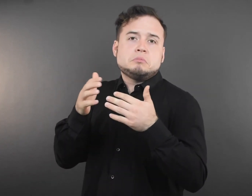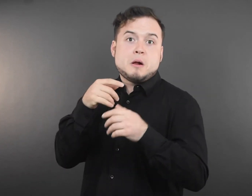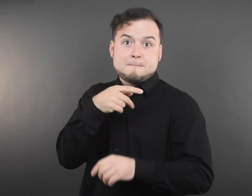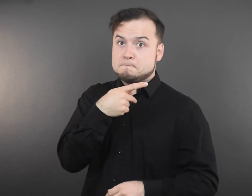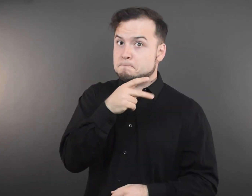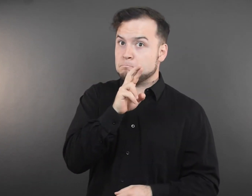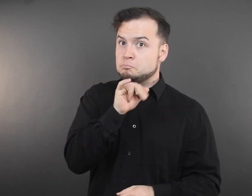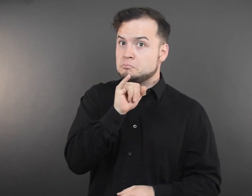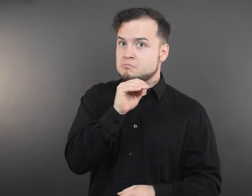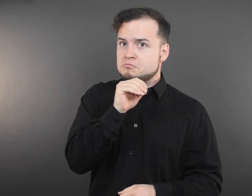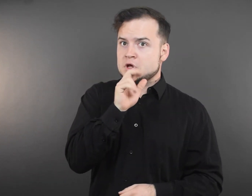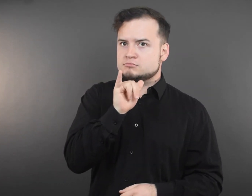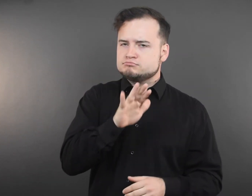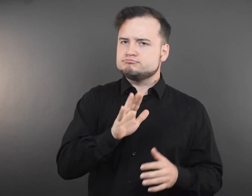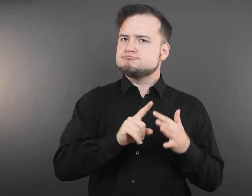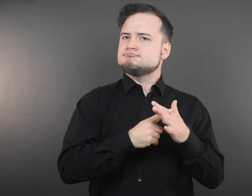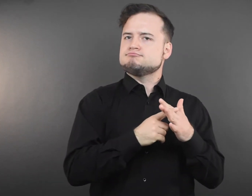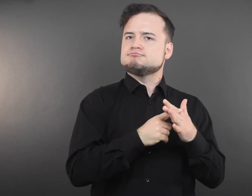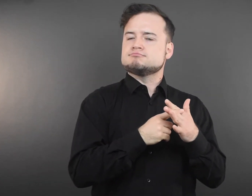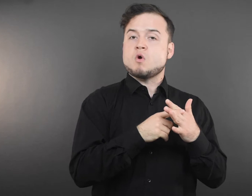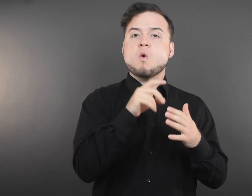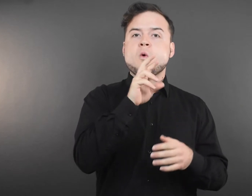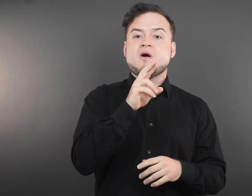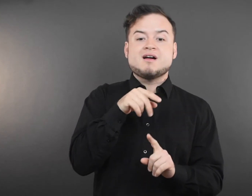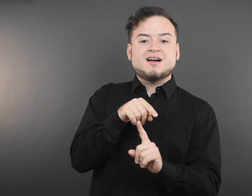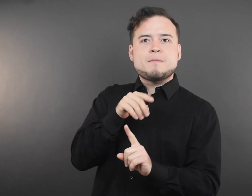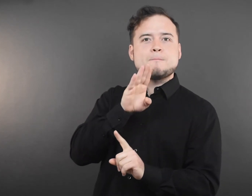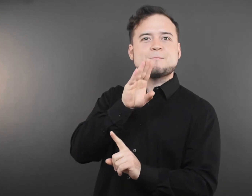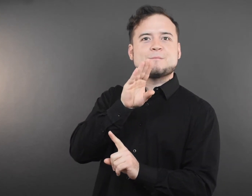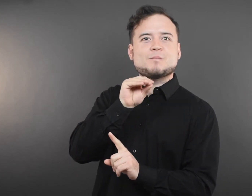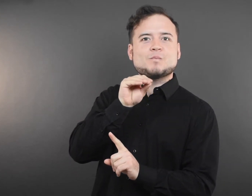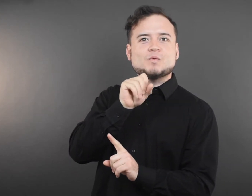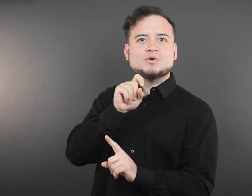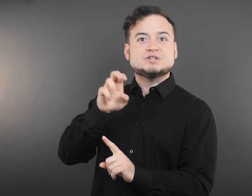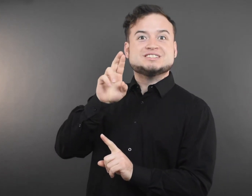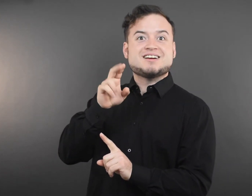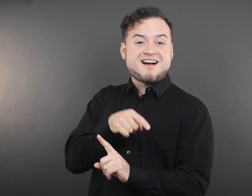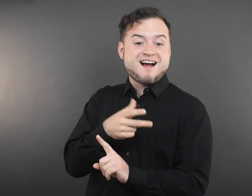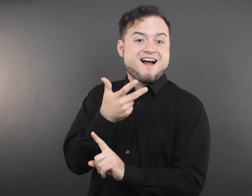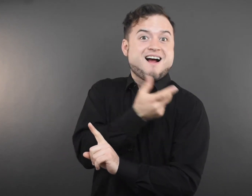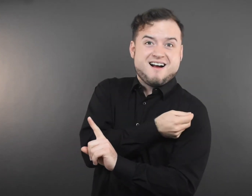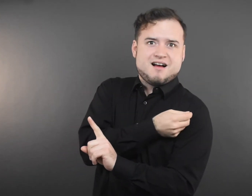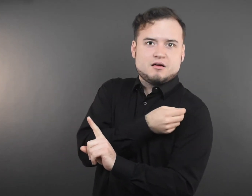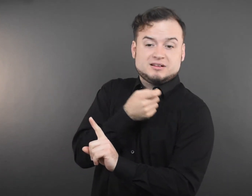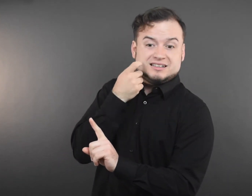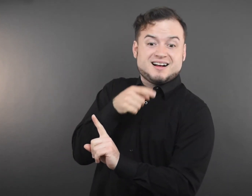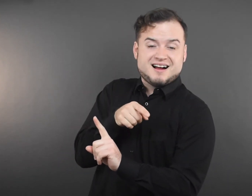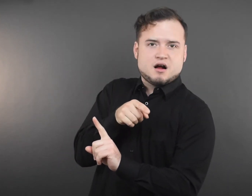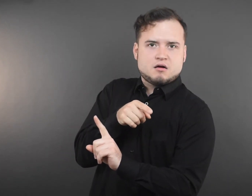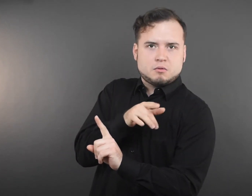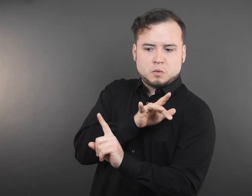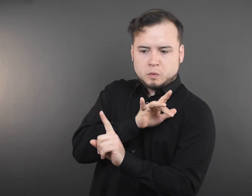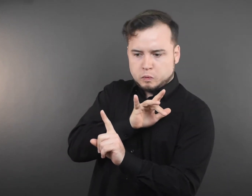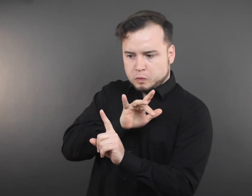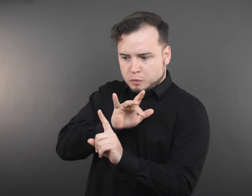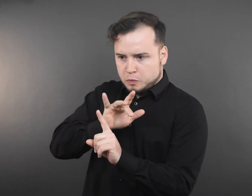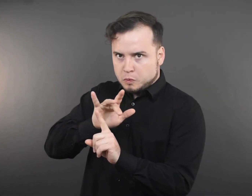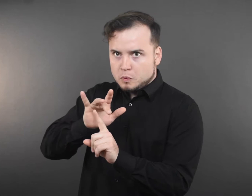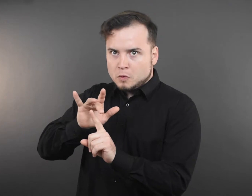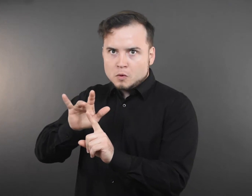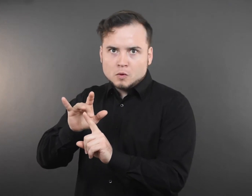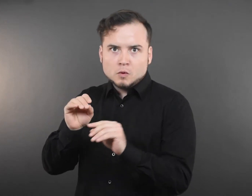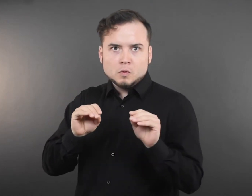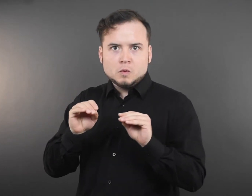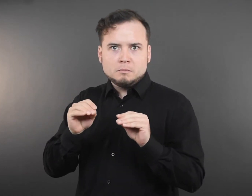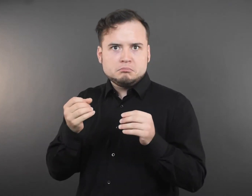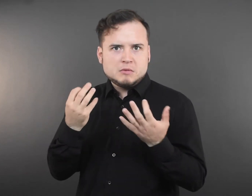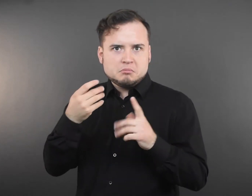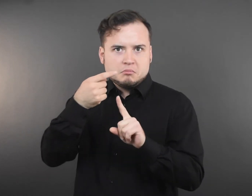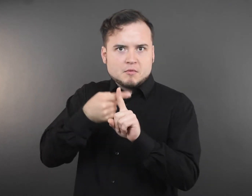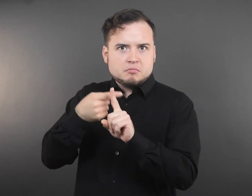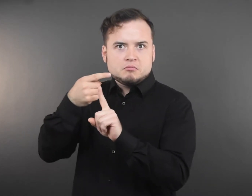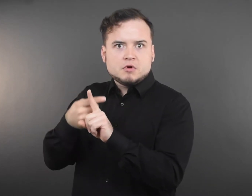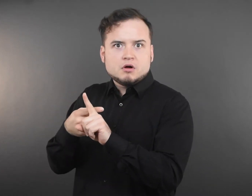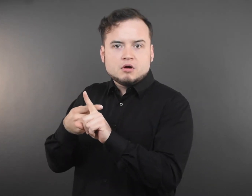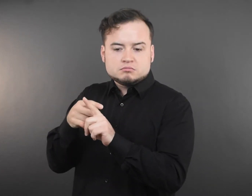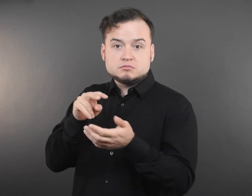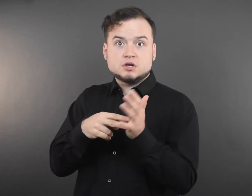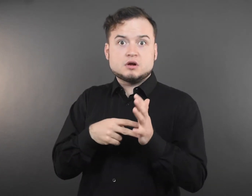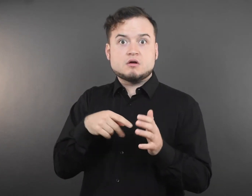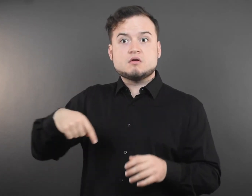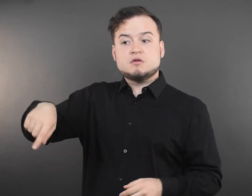many months ago, leaving many who are vulnerable without the protection they may need